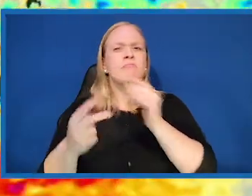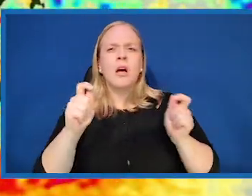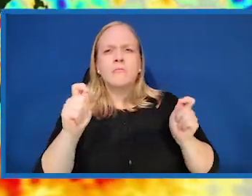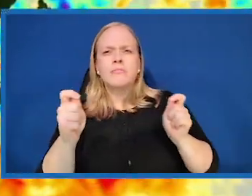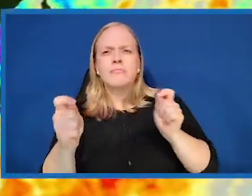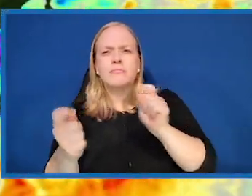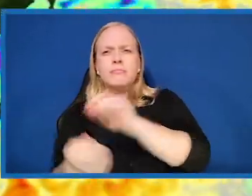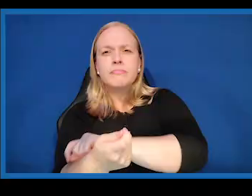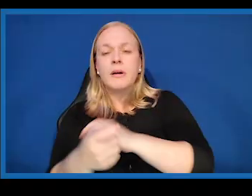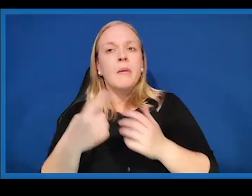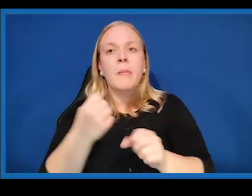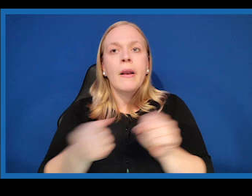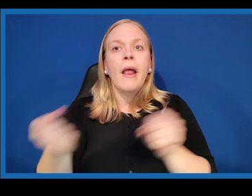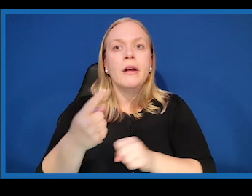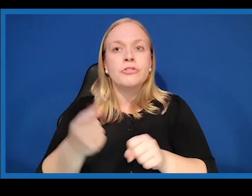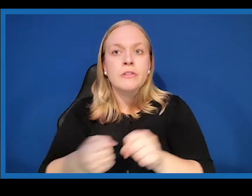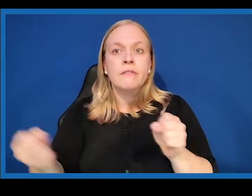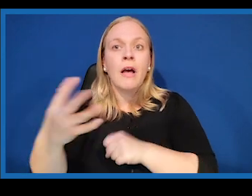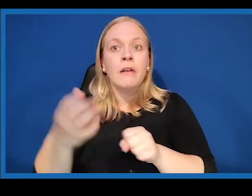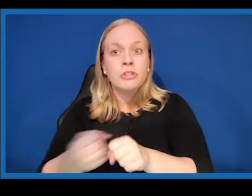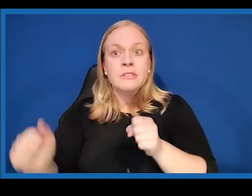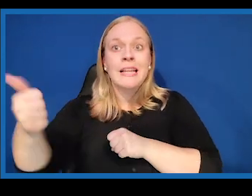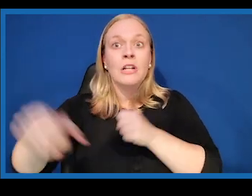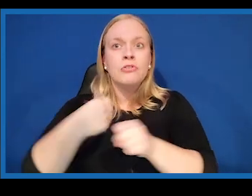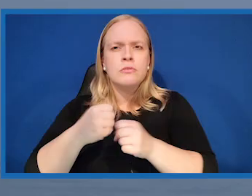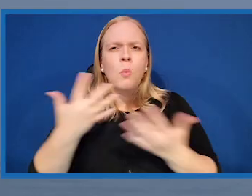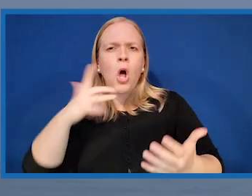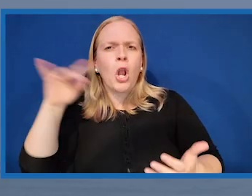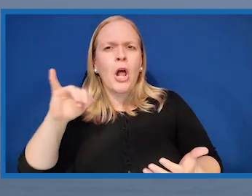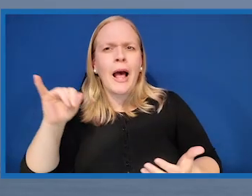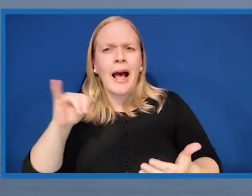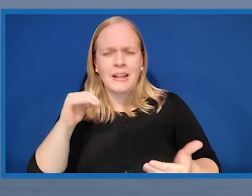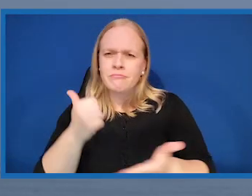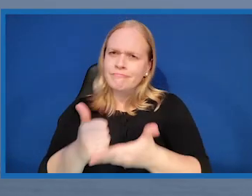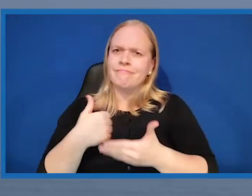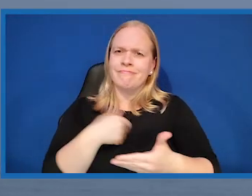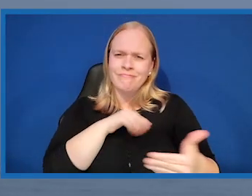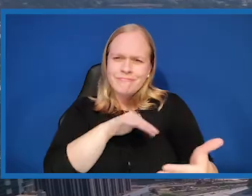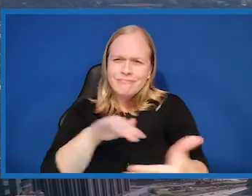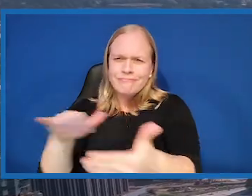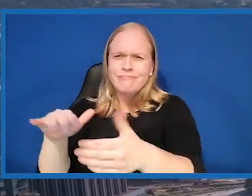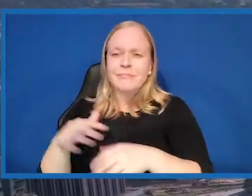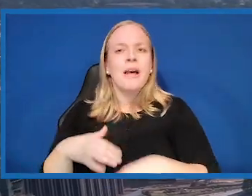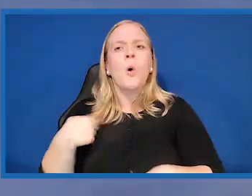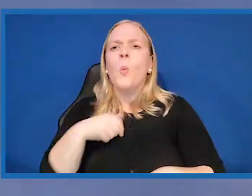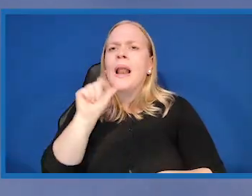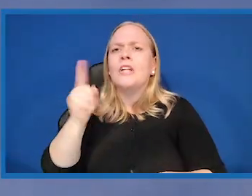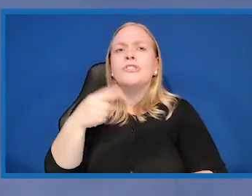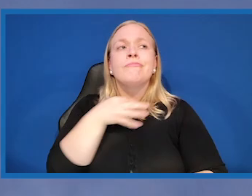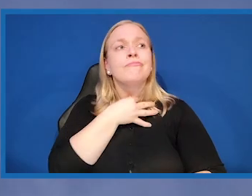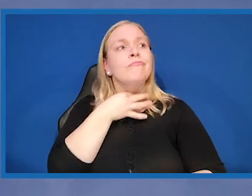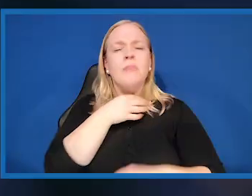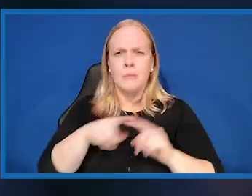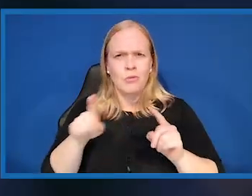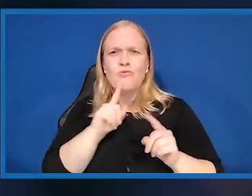FIVE YEARS? TEN YEARS FROM NOW? AND SO FORTH. IT'S NOT JUST SCIENTIFIC CURIOSITY, IT REALLY IMPACTS THE DAILY LIVES OF PEOPLE AND THEIR ABILITY TO PLAN FOR THEIR FUTURE.